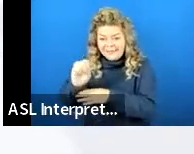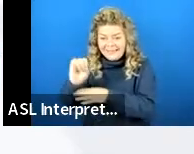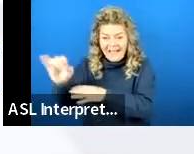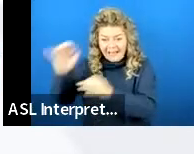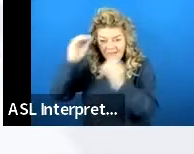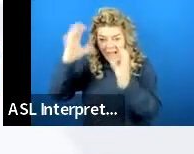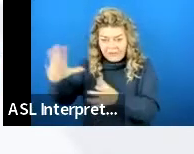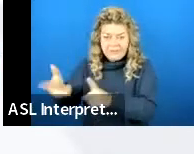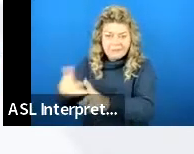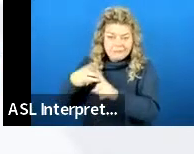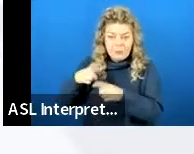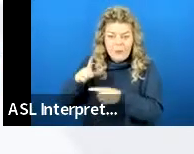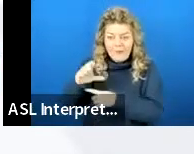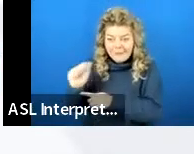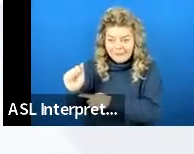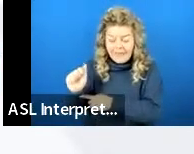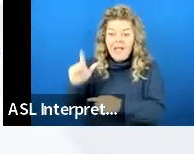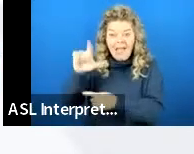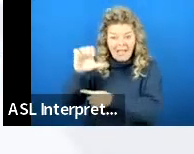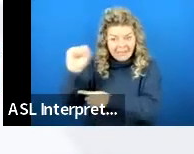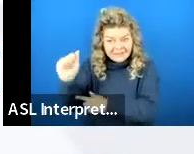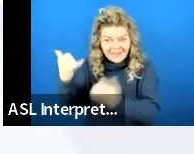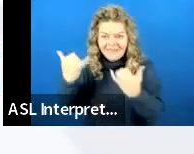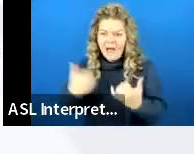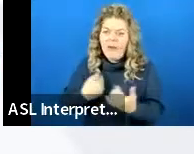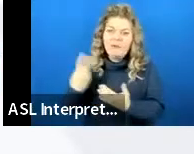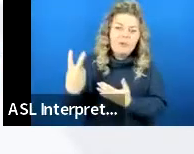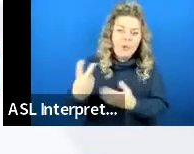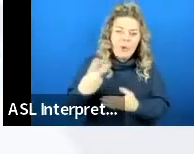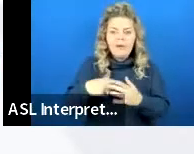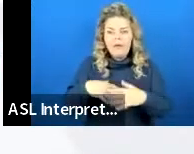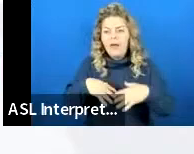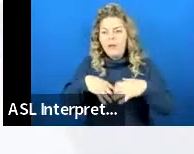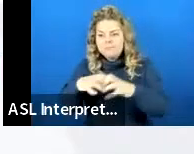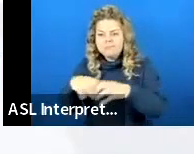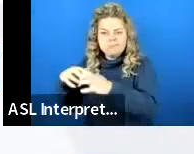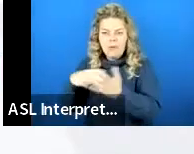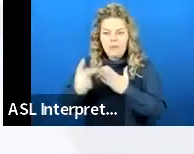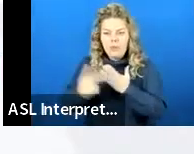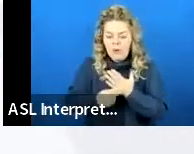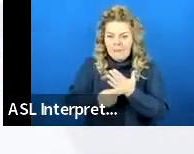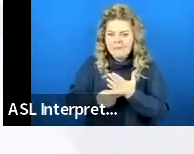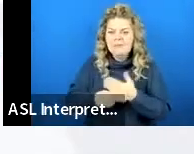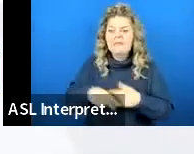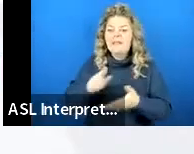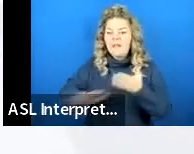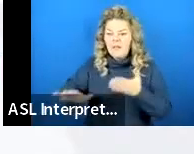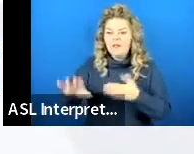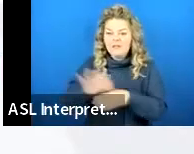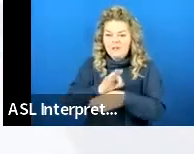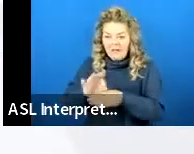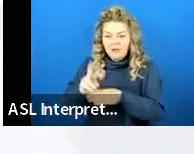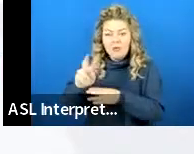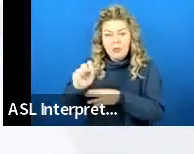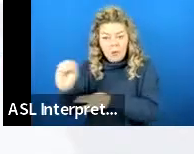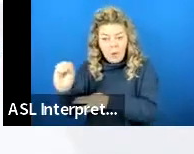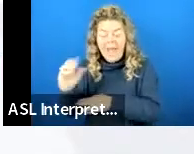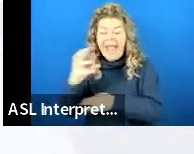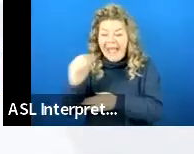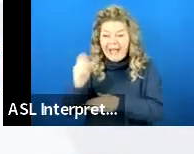of L-S-A-L-S-A now has two programs. LSA Collegiate Fellows 2.0 and LSA Senior Collegiate Fellows.